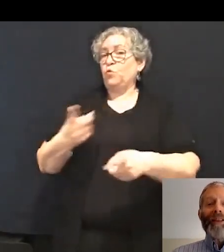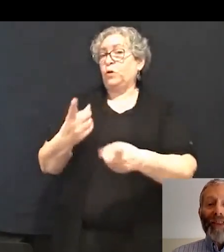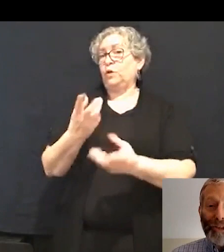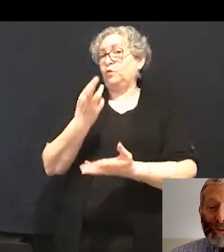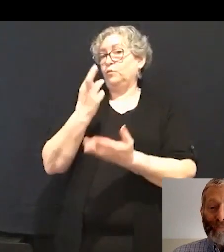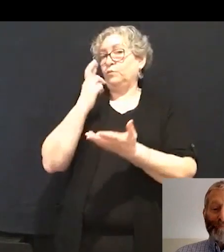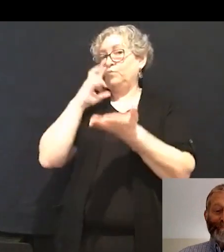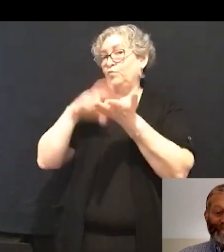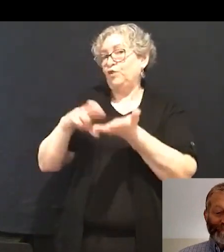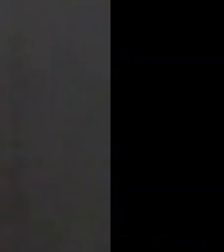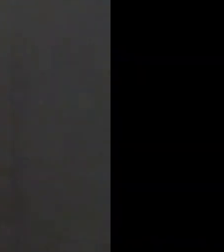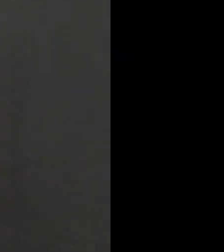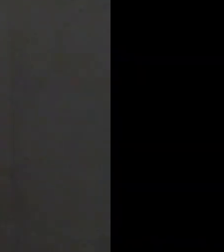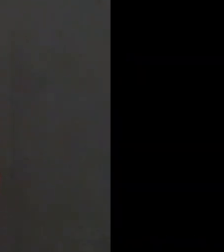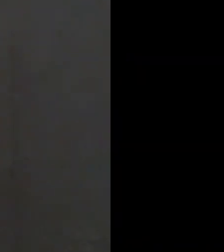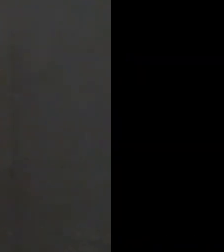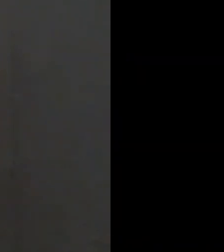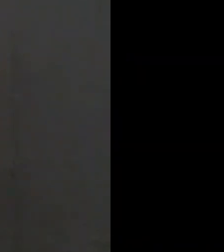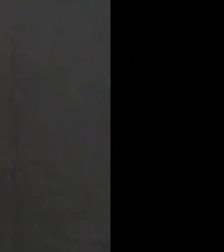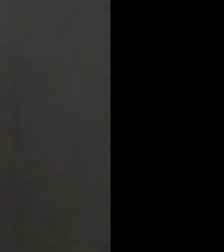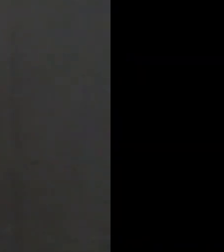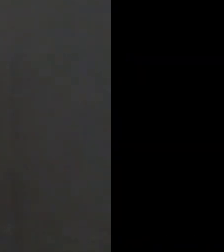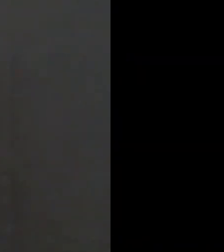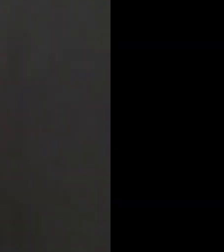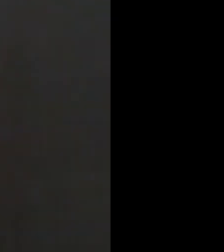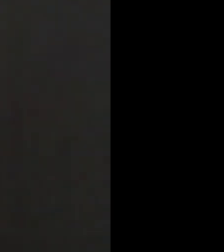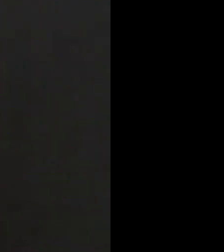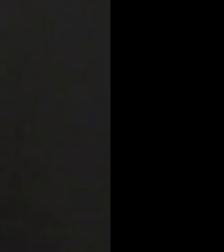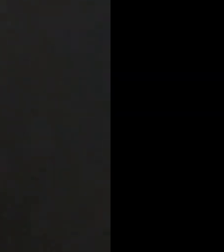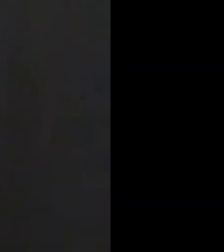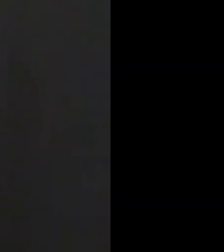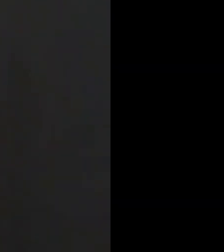Thank you.